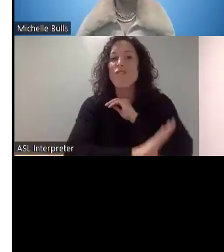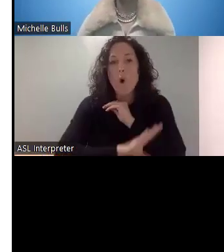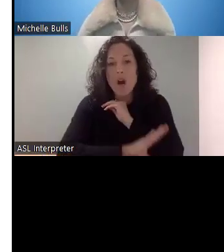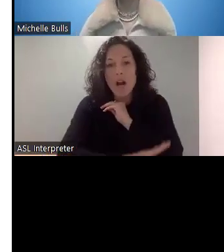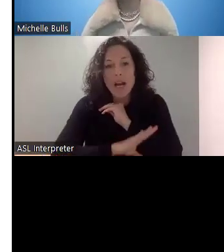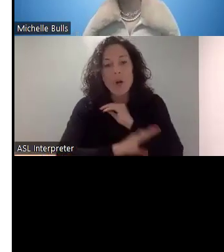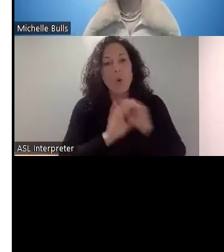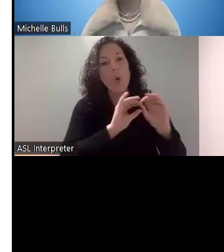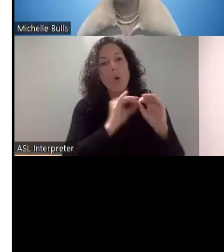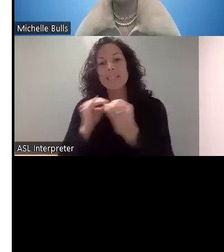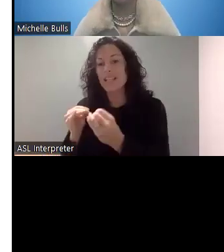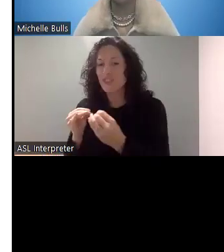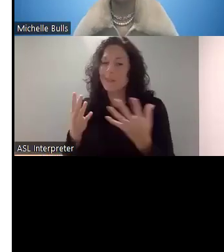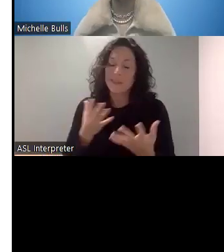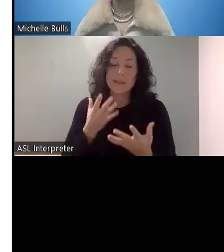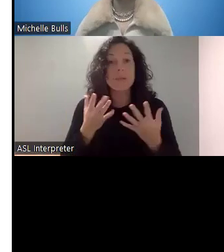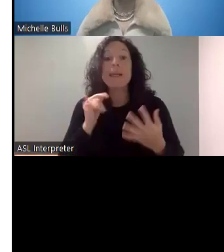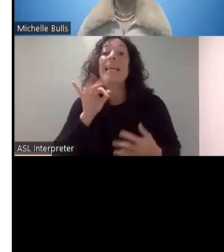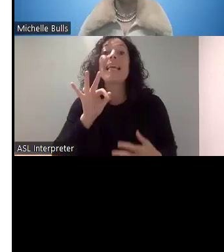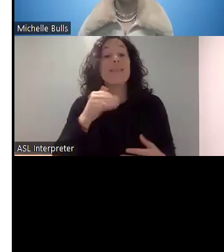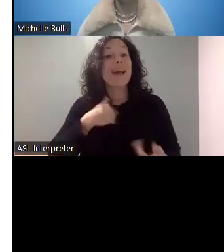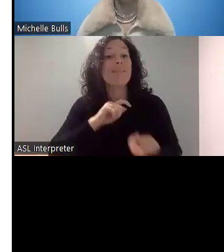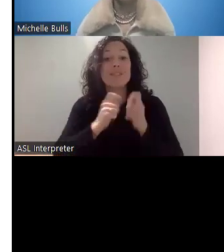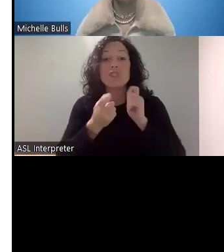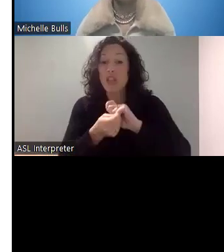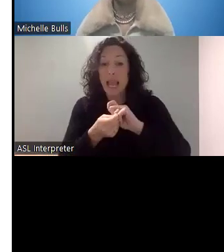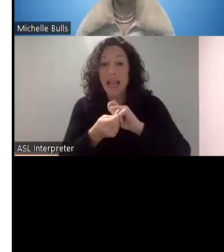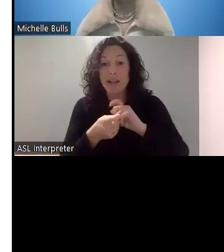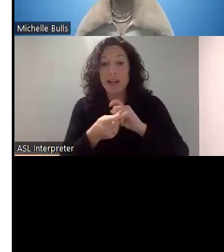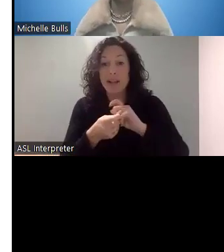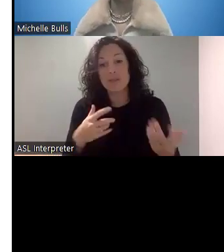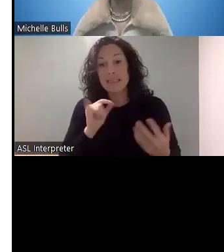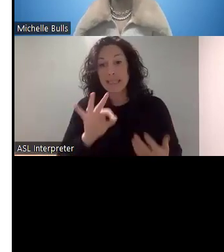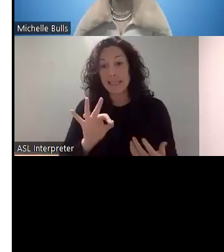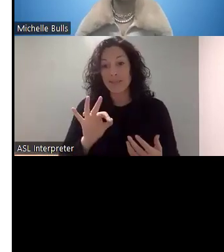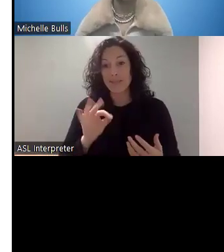If there is a change or if there is a deviation from that,